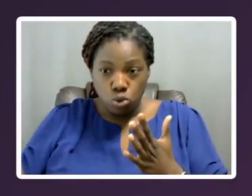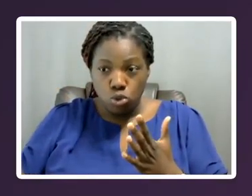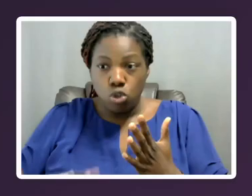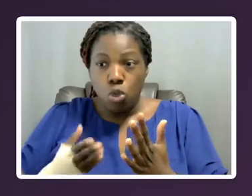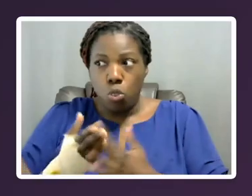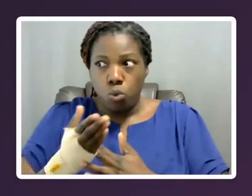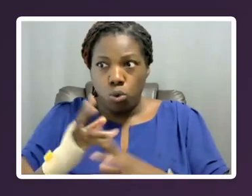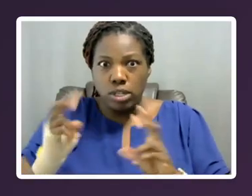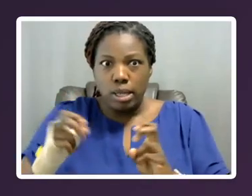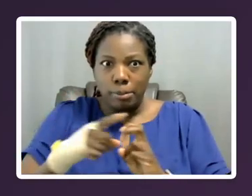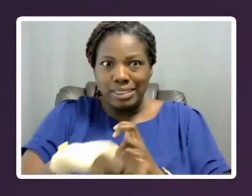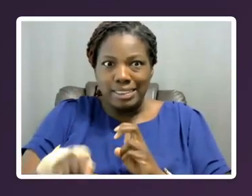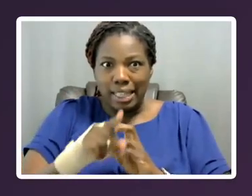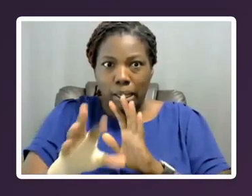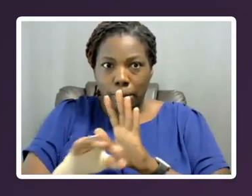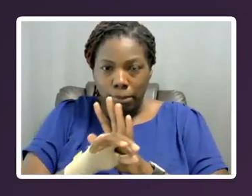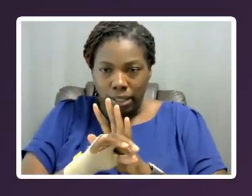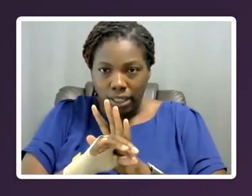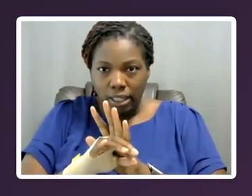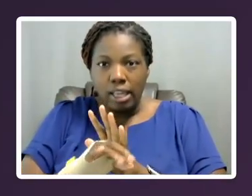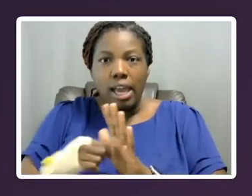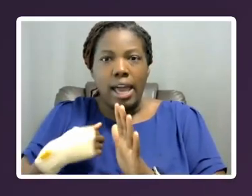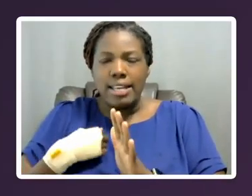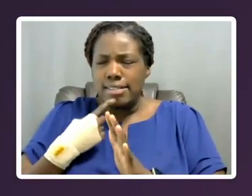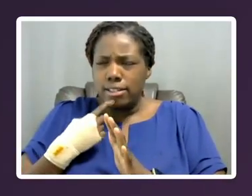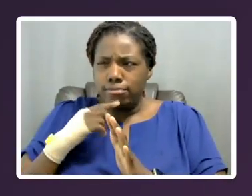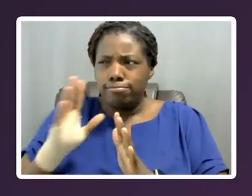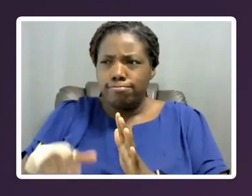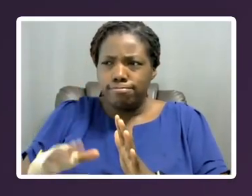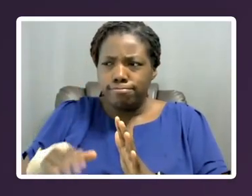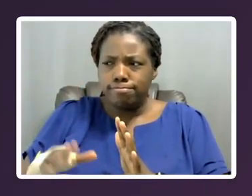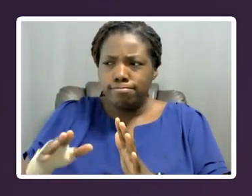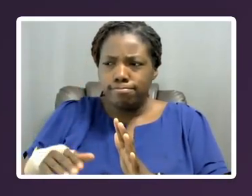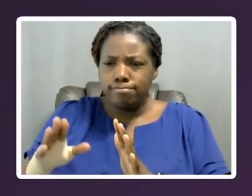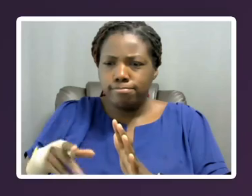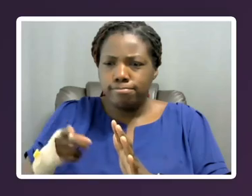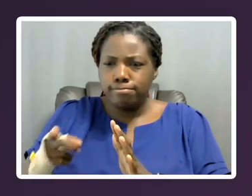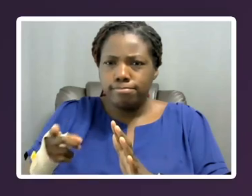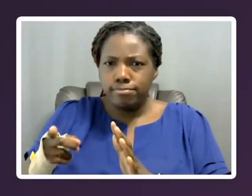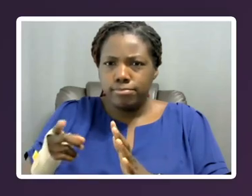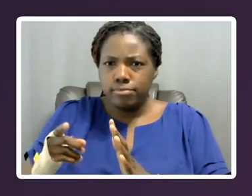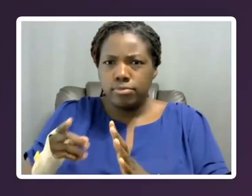So it did lead me to say, "Hey," to our school counselor and social workers,